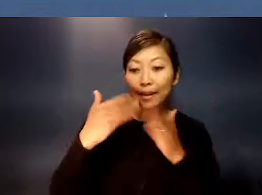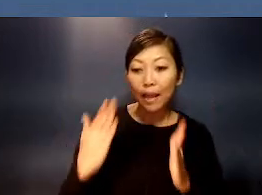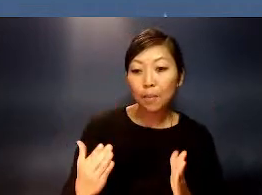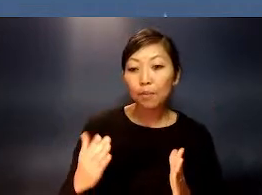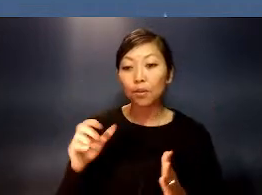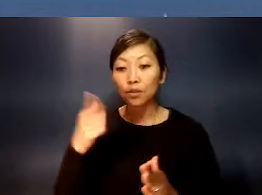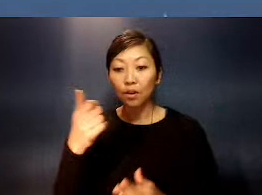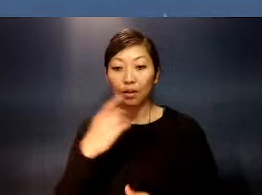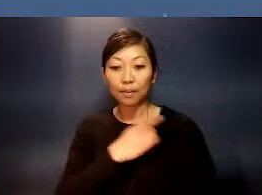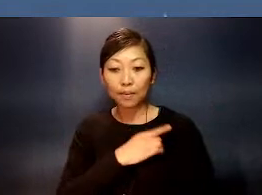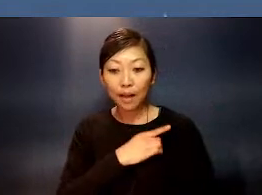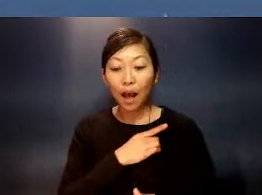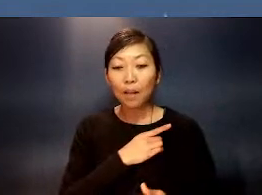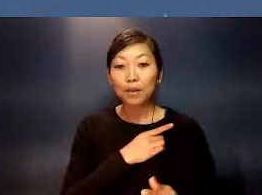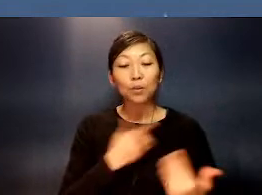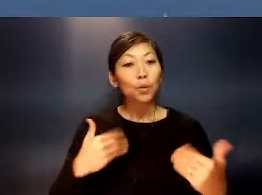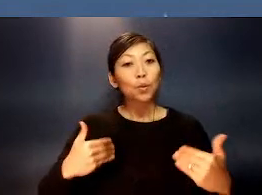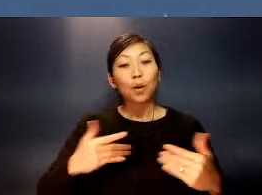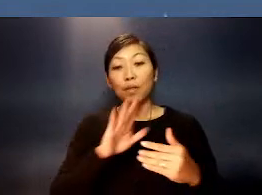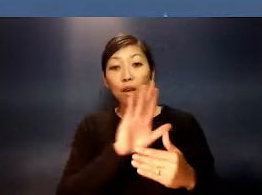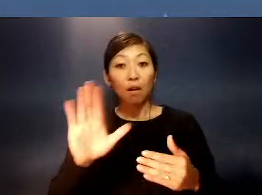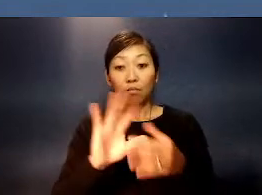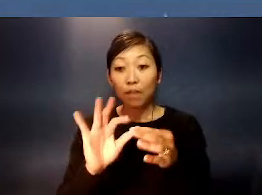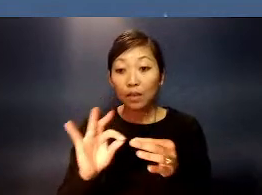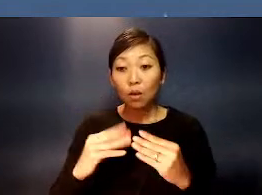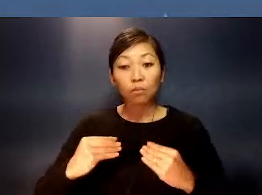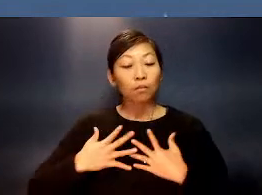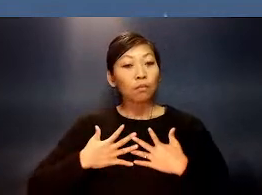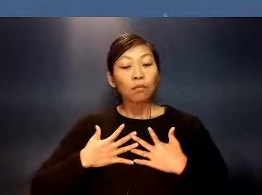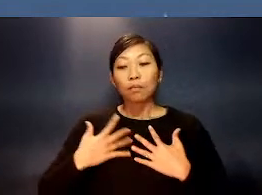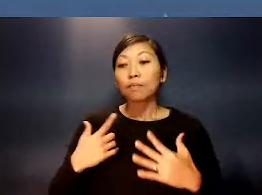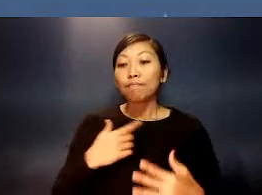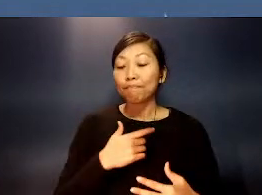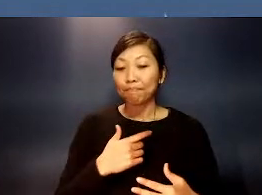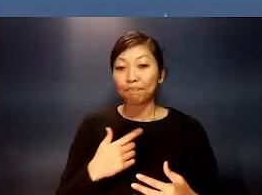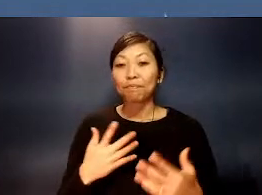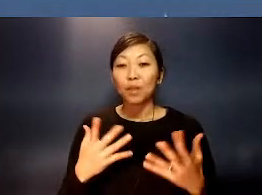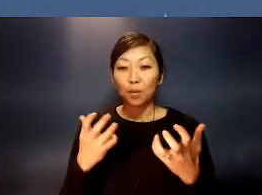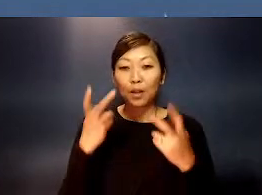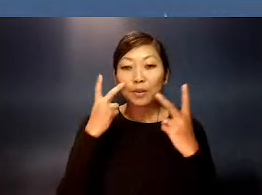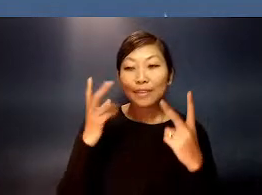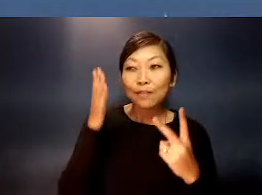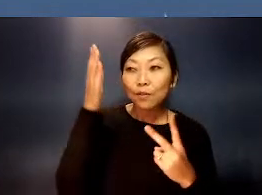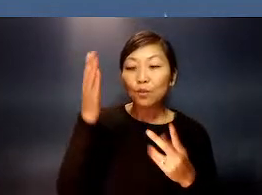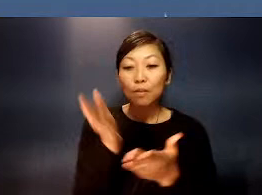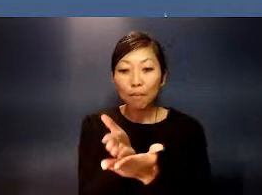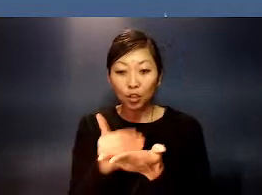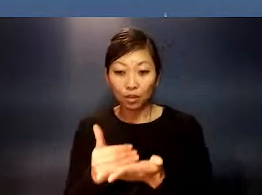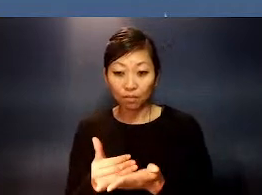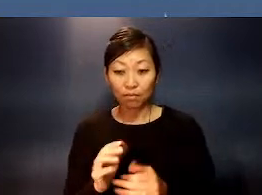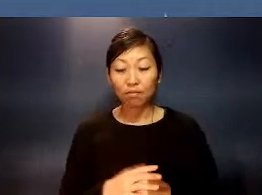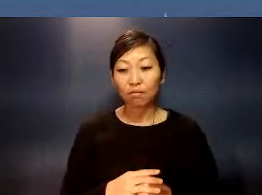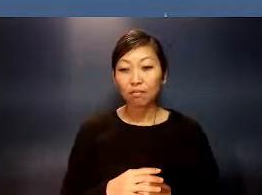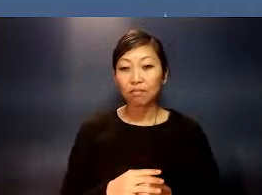OF SO MANY OF THE WAYS THAT OUR CITY AND ESPECIALLY THE MINNEAPOLIS POLICE DEPARTMENT HAS ACTED IN WAYS I FEEL ASHAMED OF. HUNTING DOWN AND ON SO MANY OCCASIONS KILLING OUR